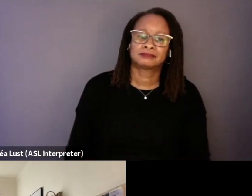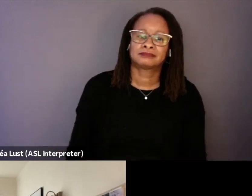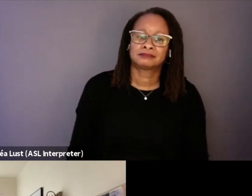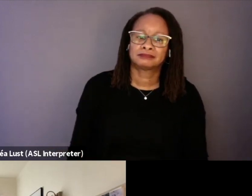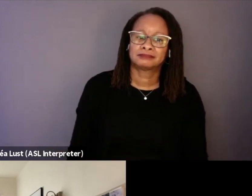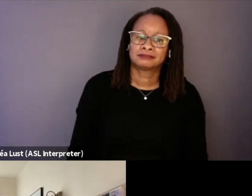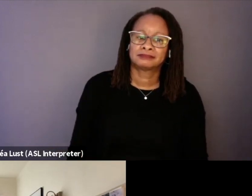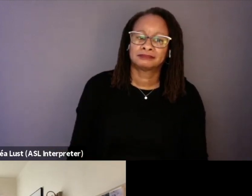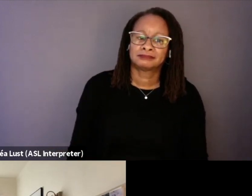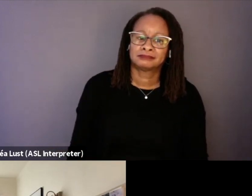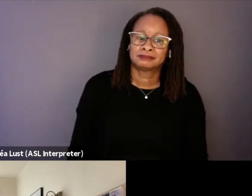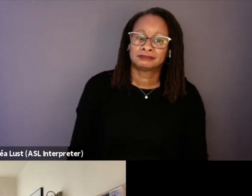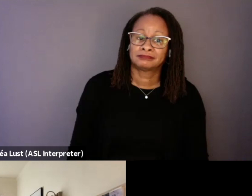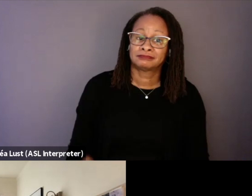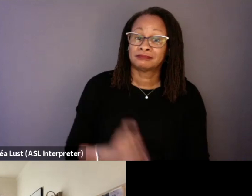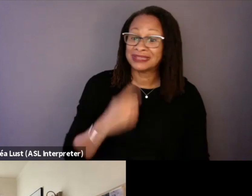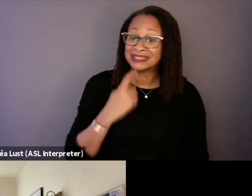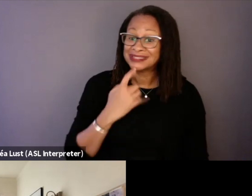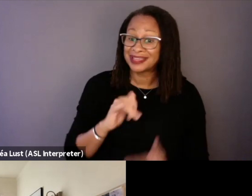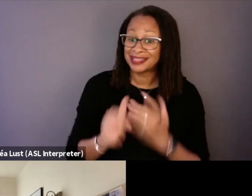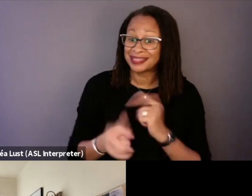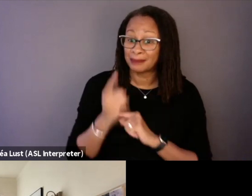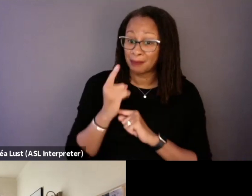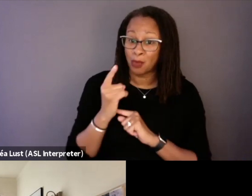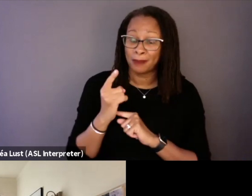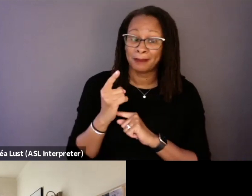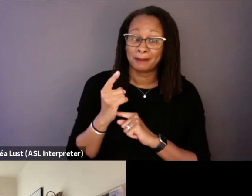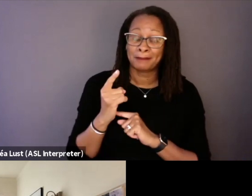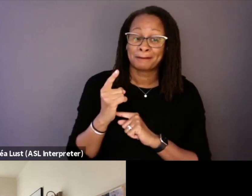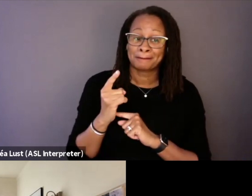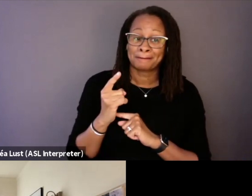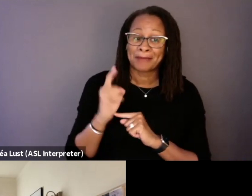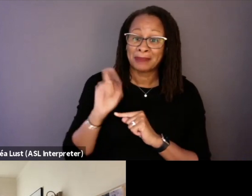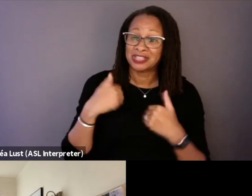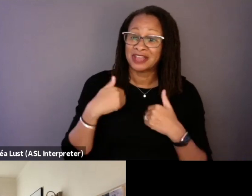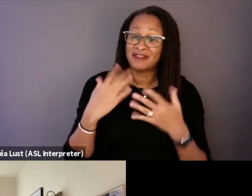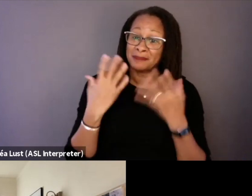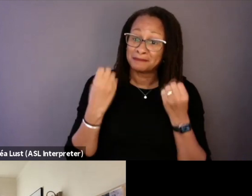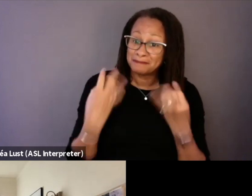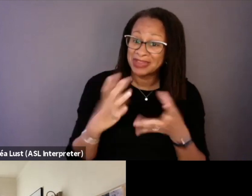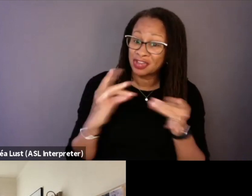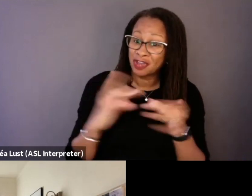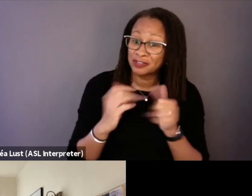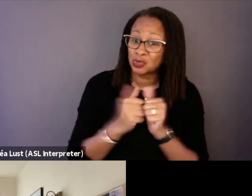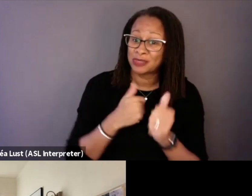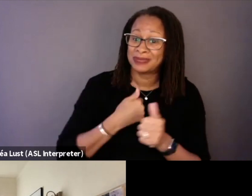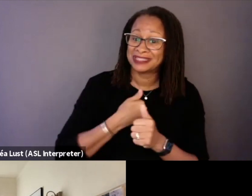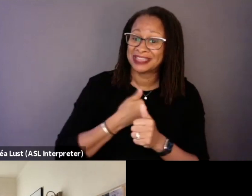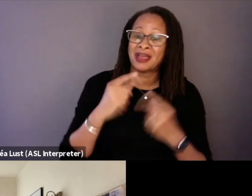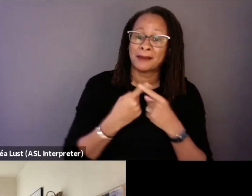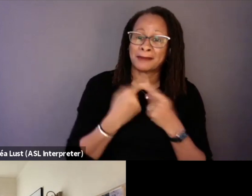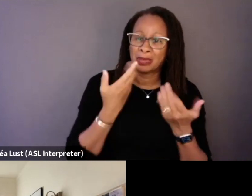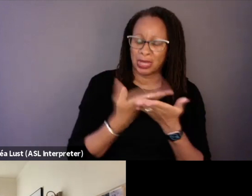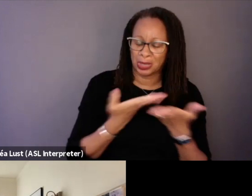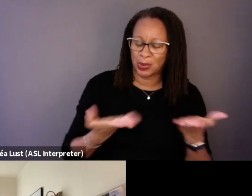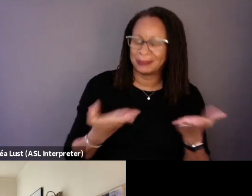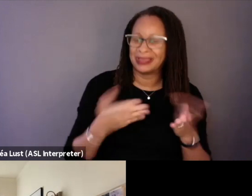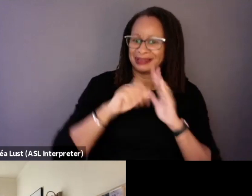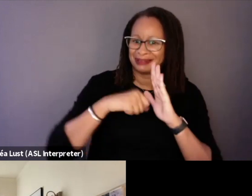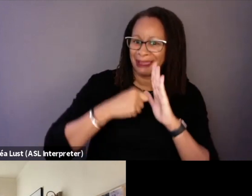I have to say that the moment I had to have many conversations with myself about equipment because a lot of the times you feel like,